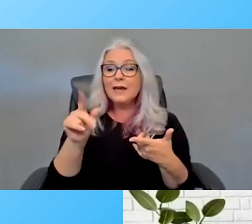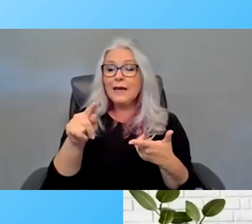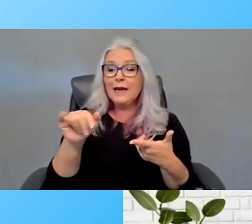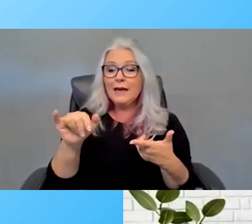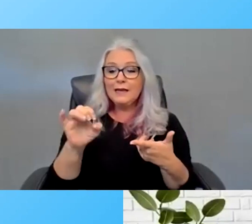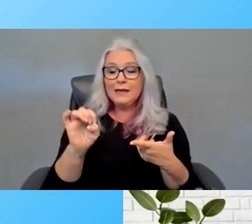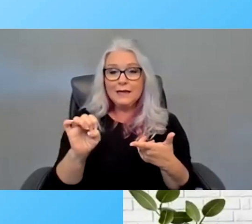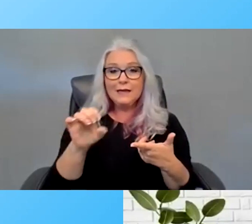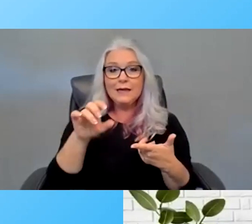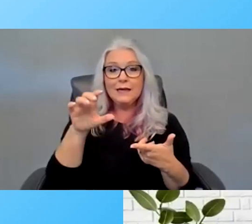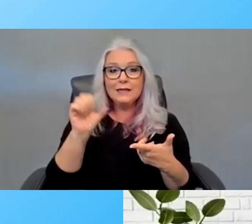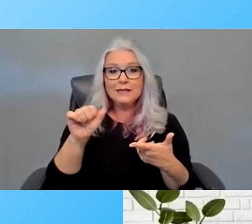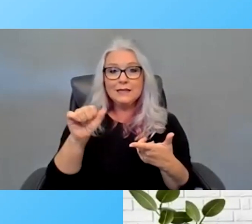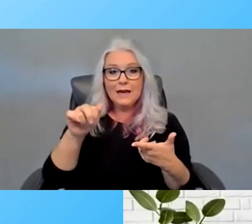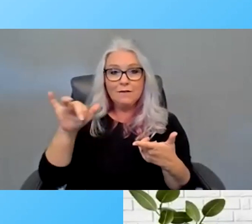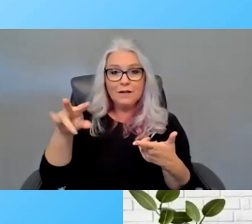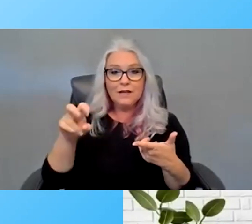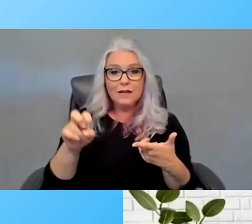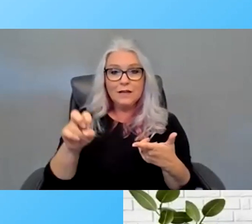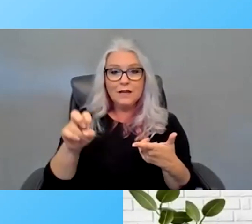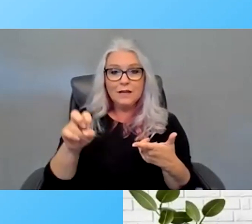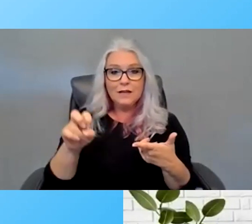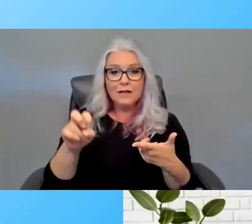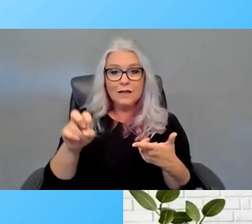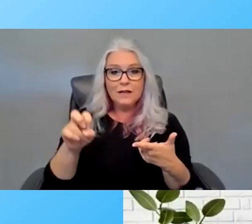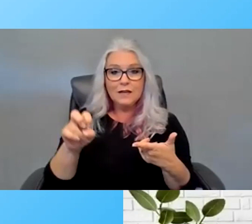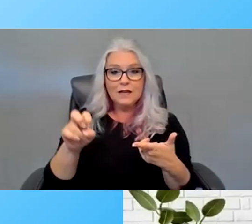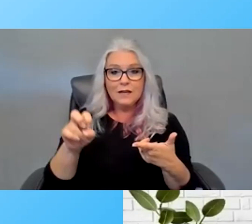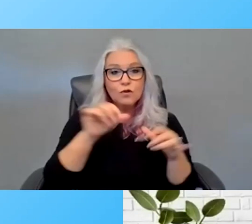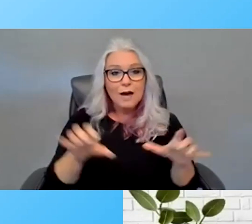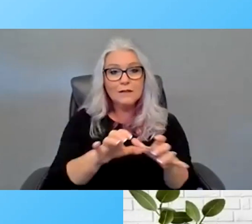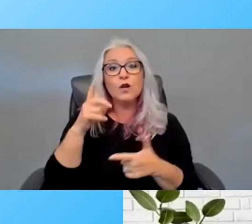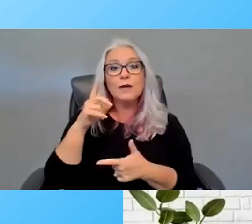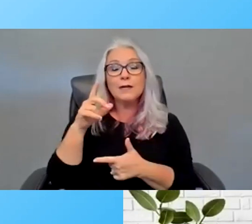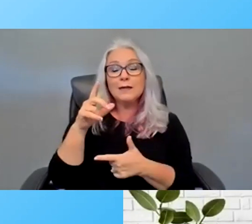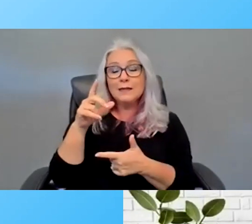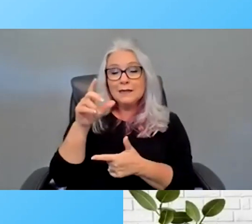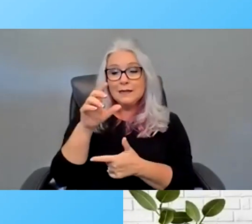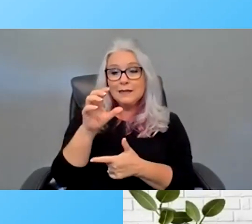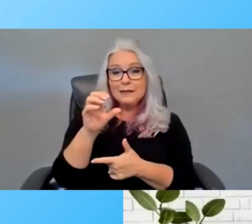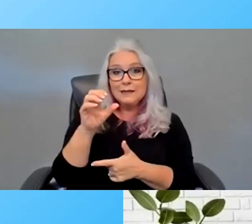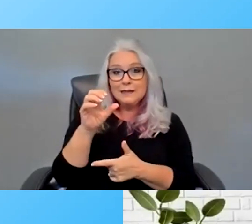the social work division at California State University, Sacramento. And David Whalen,